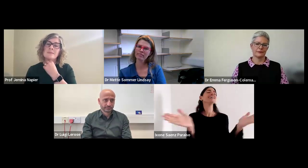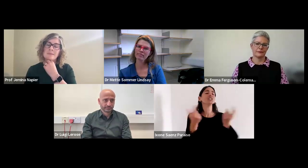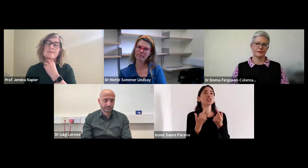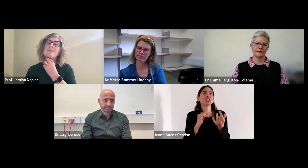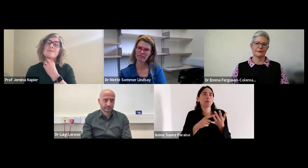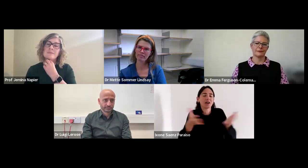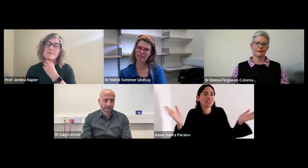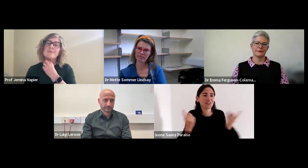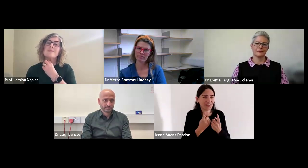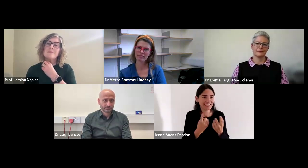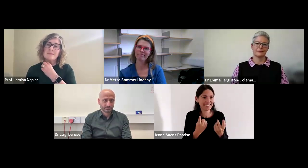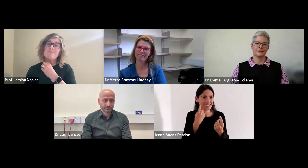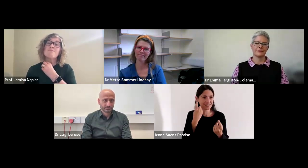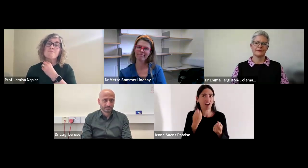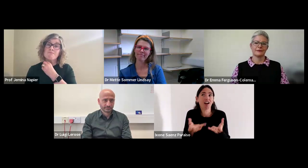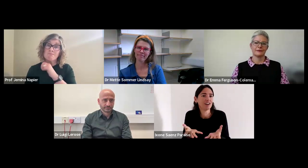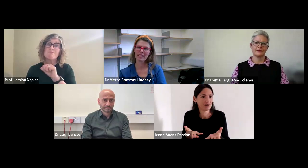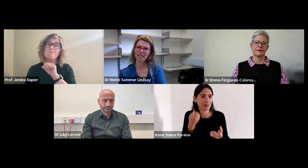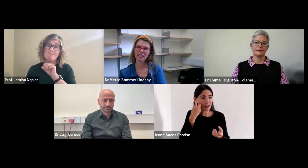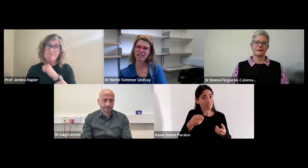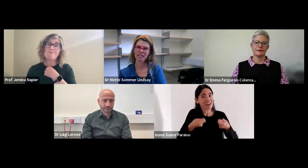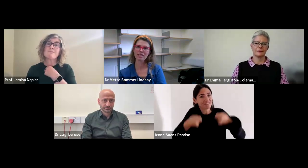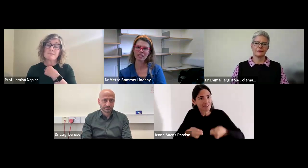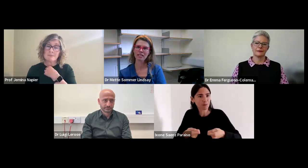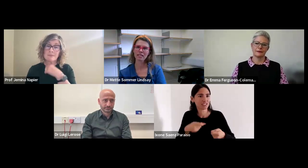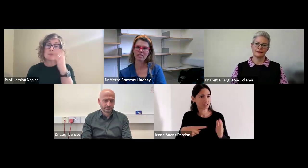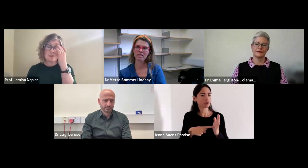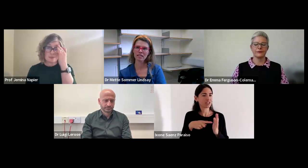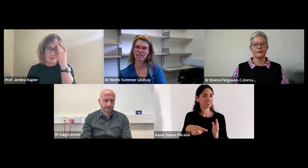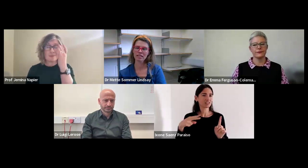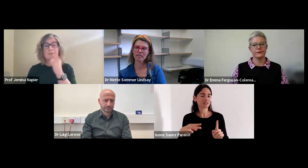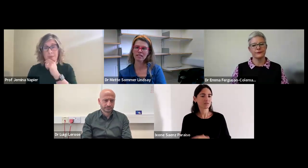the contribution they will make in their potential future research - they don't think in that way.